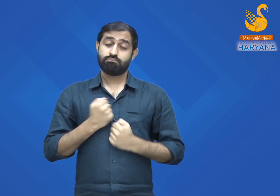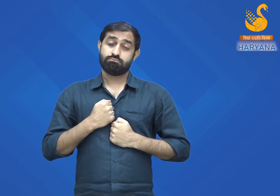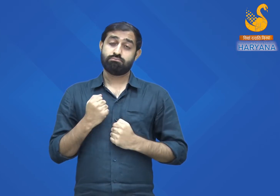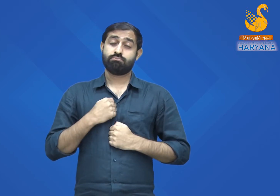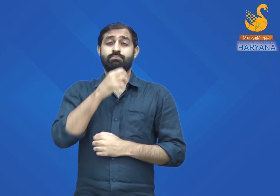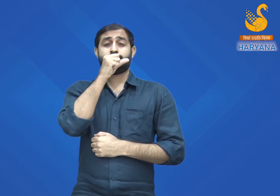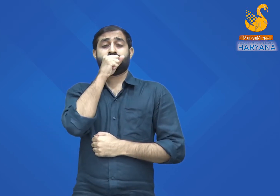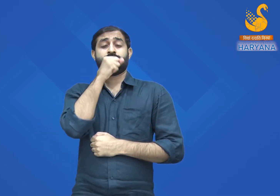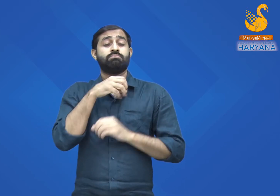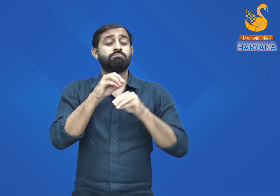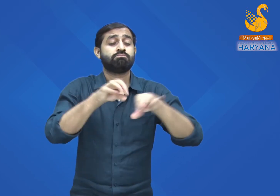with the same person always.